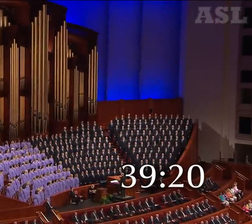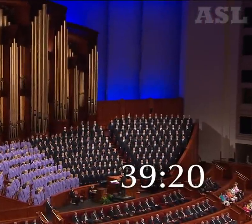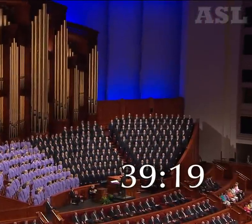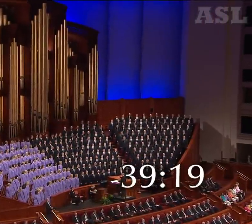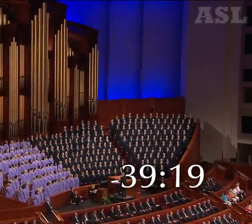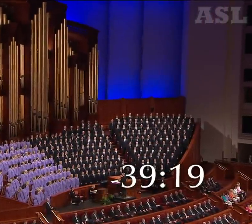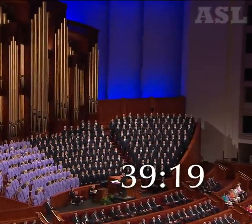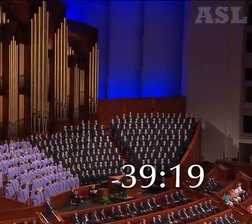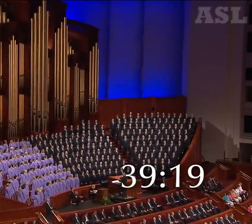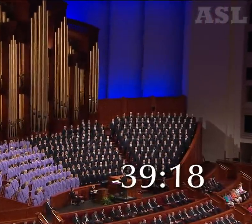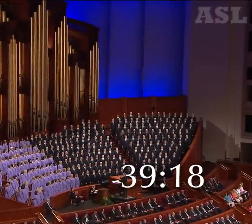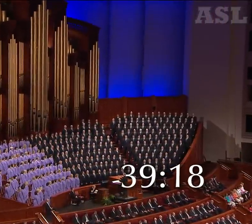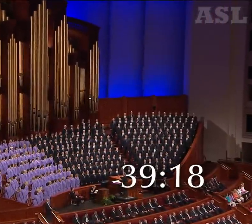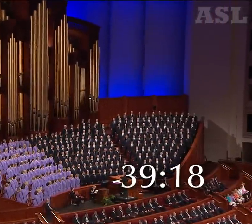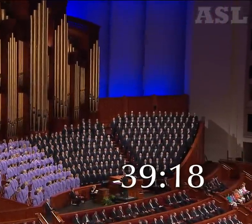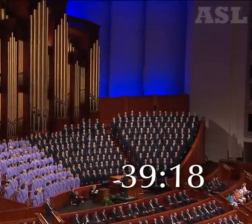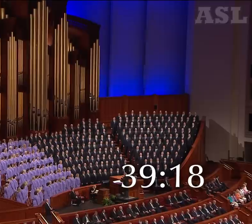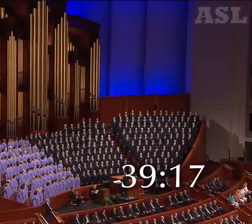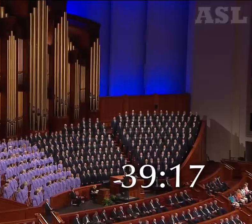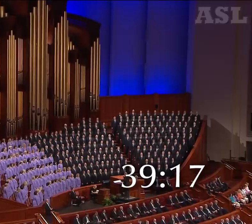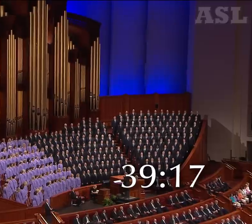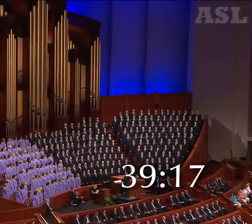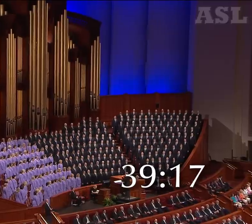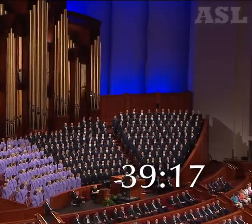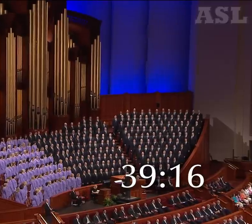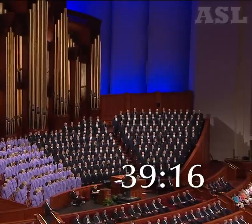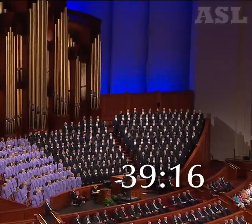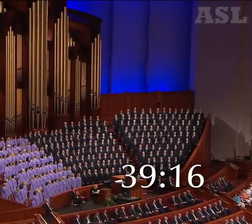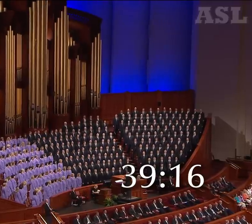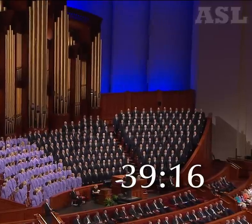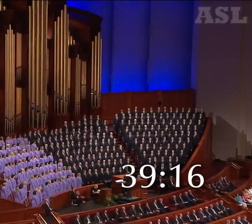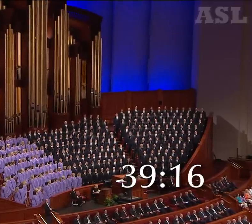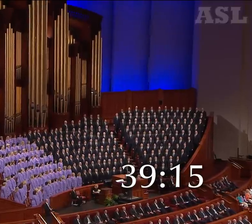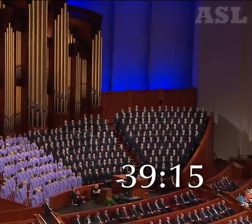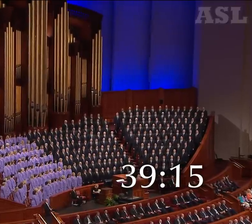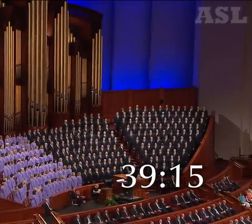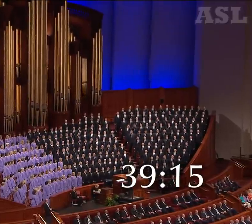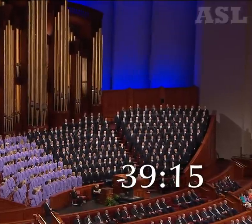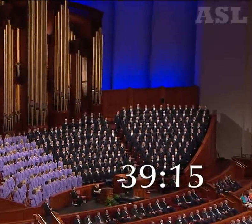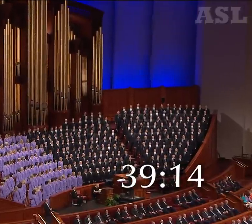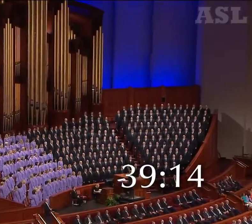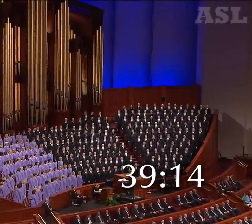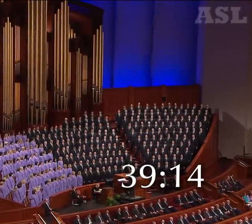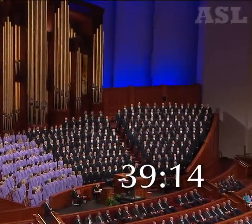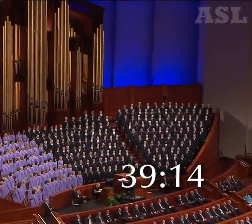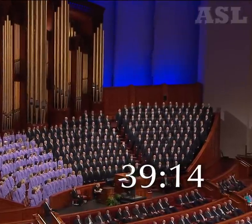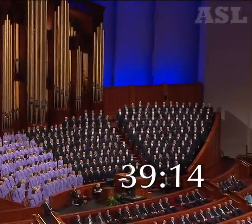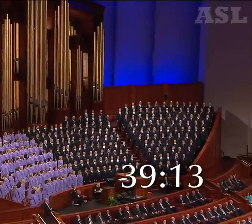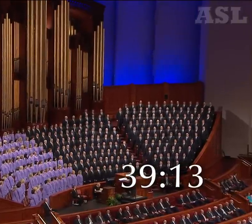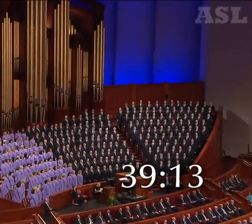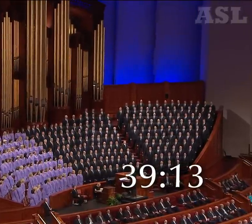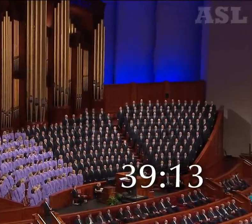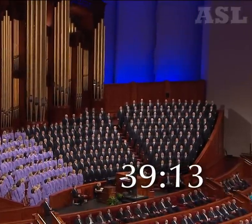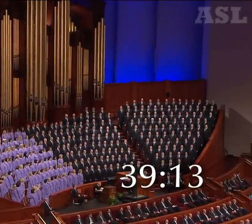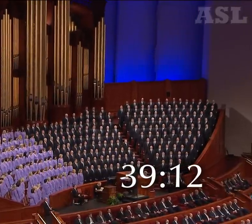THIS IS THE ENGLISH CLOSED CAPTION CHANNEL OF THE CHURCH OF JESUS CHRIST OF LATTER-DAY SAINTS.